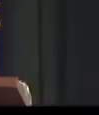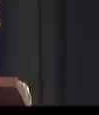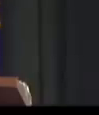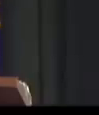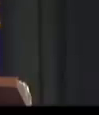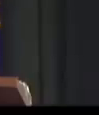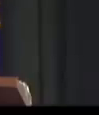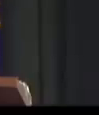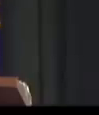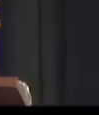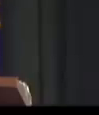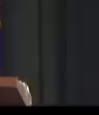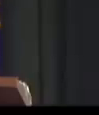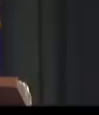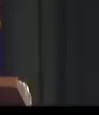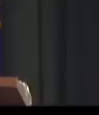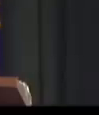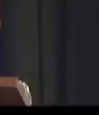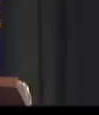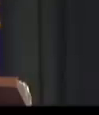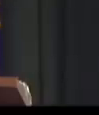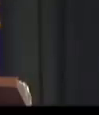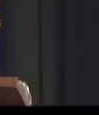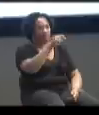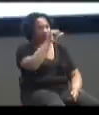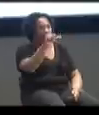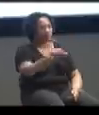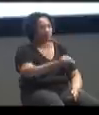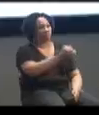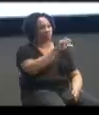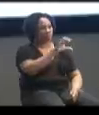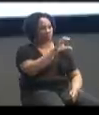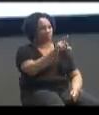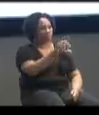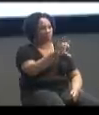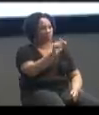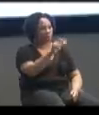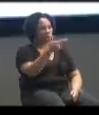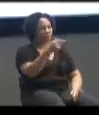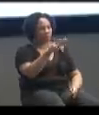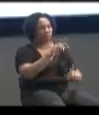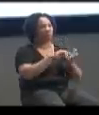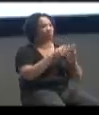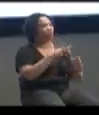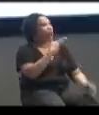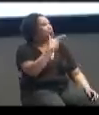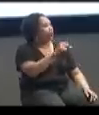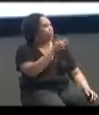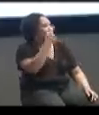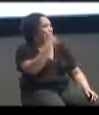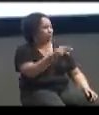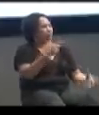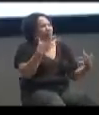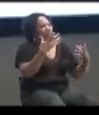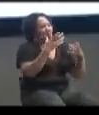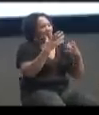THE ROOM OR THE SITES, THAT'S GGGH@CDC.GOV. IF YOU'RE NOT WITH CDC, YOU MIGHT BE WONDERING WHAT THAT